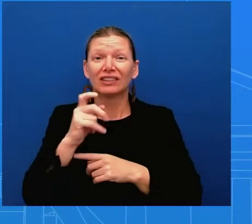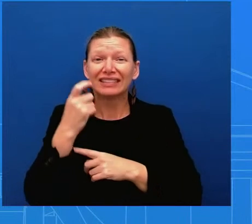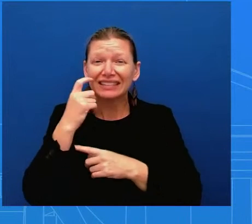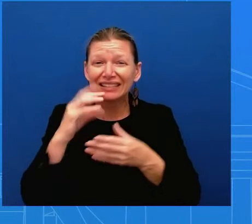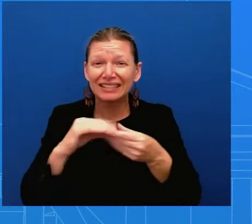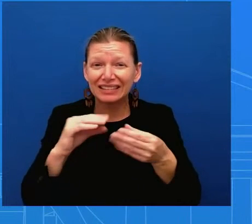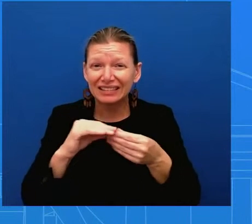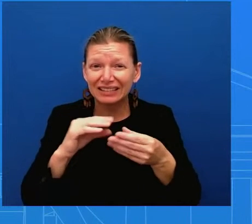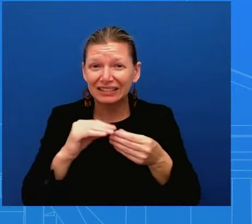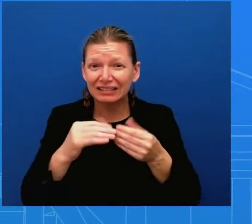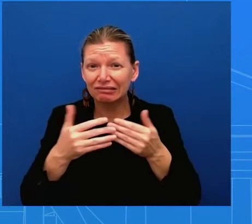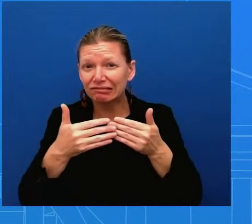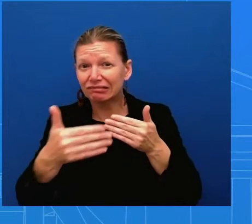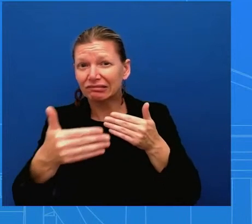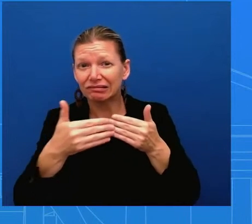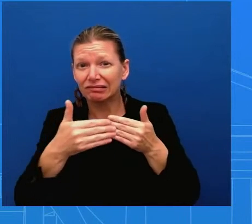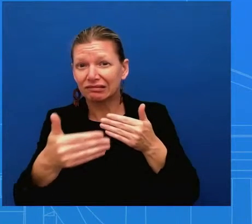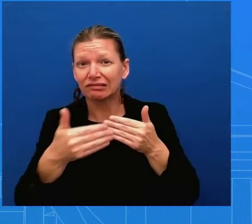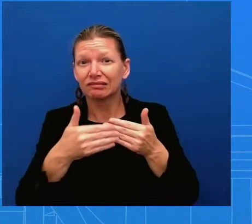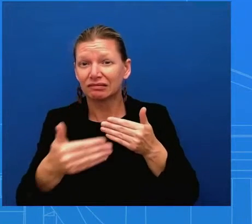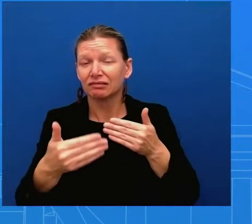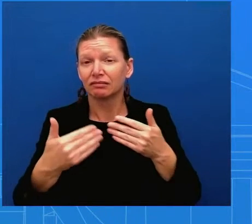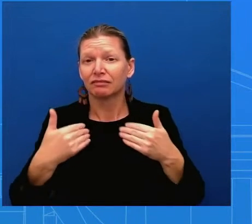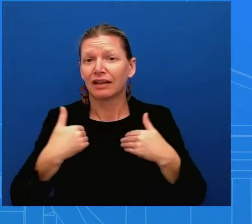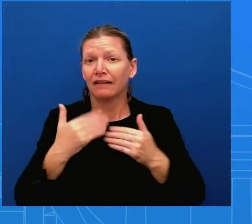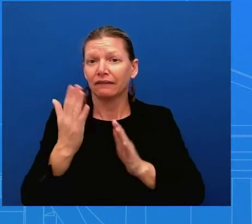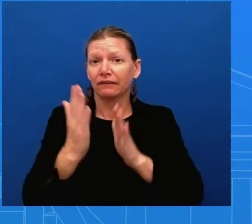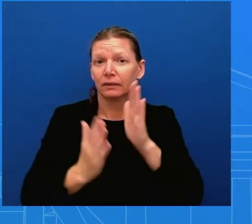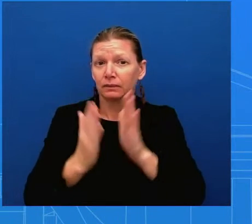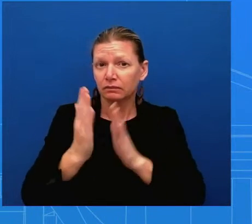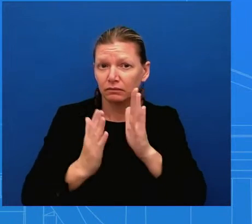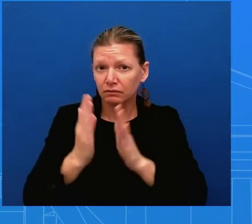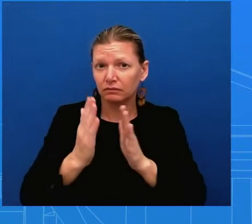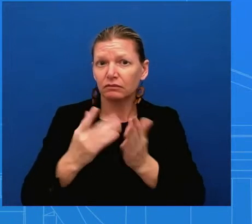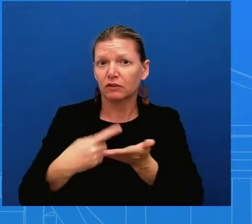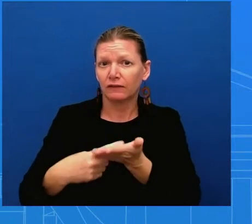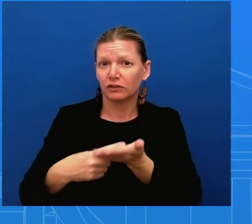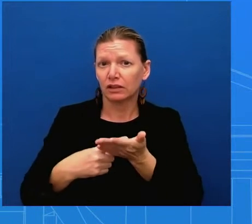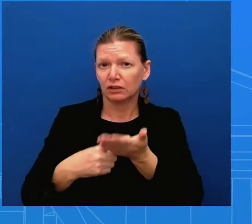an in-person conversation with his counterparts, continuing -- continuing these --